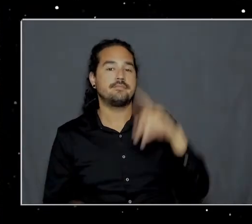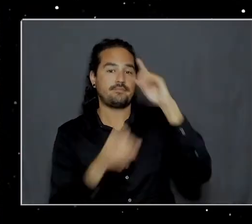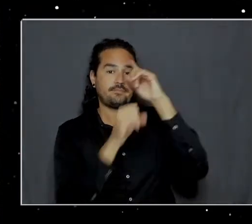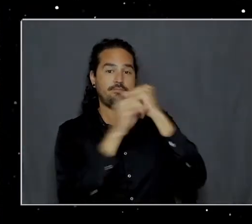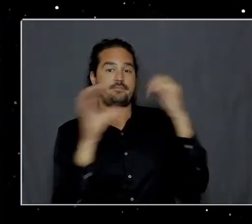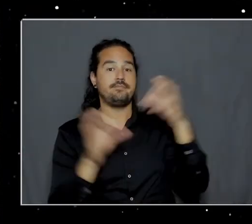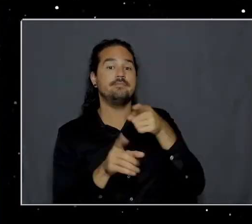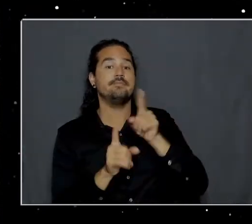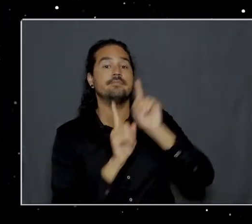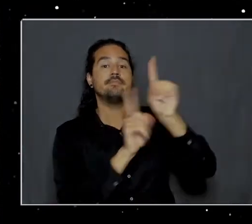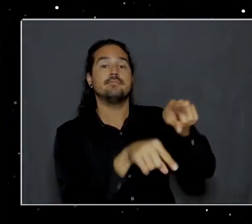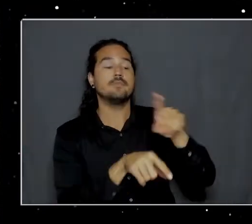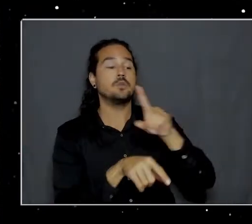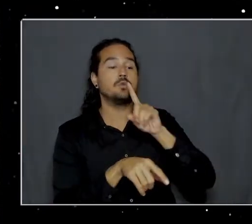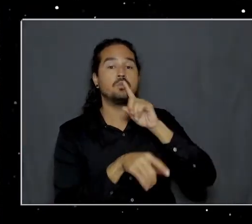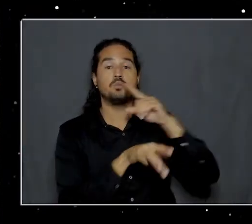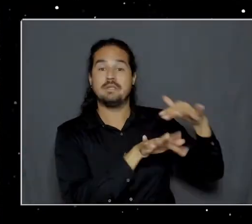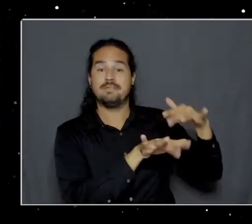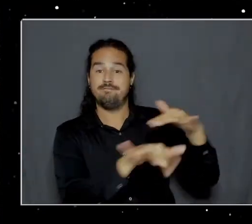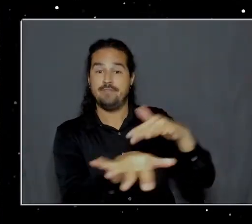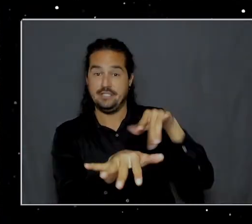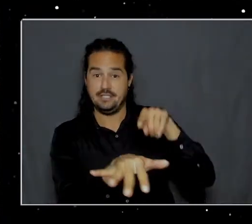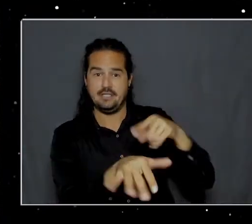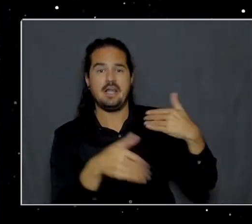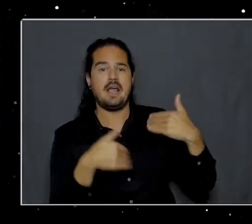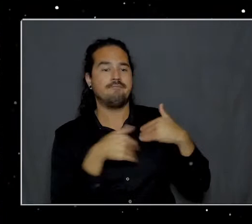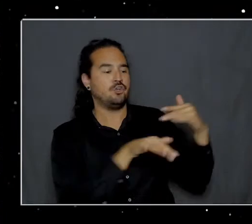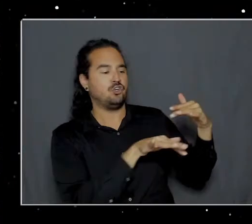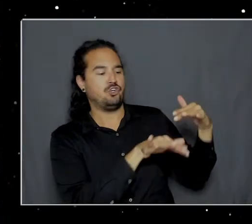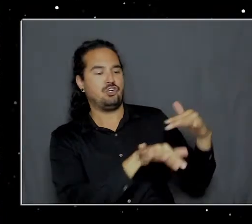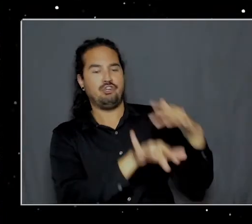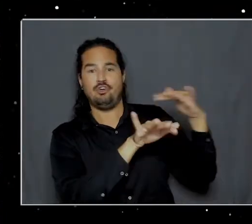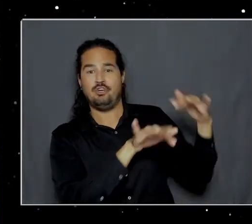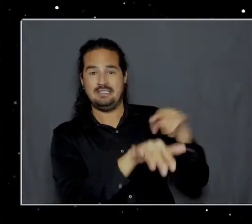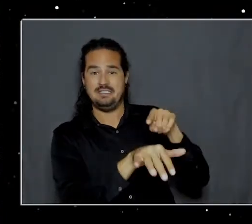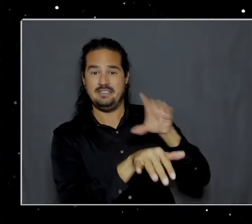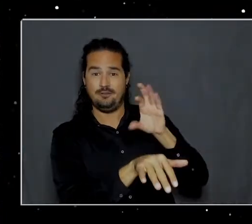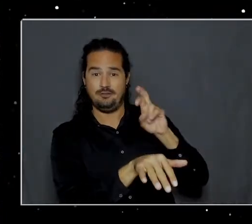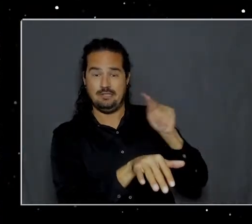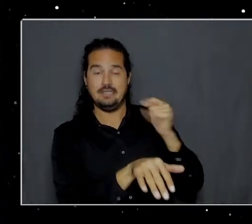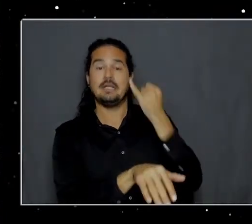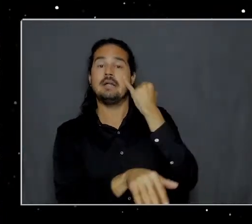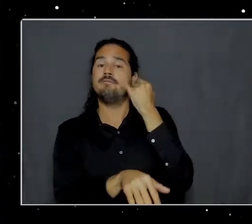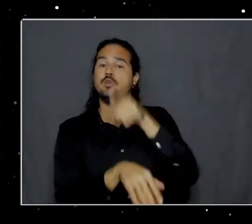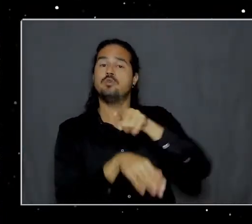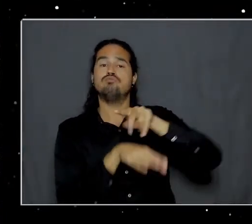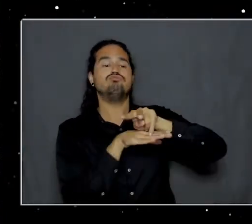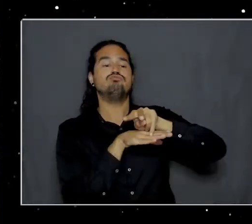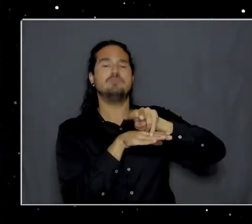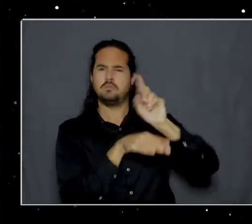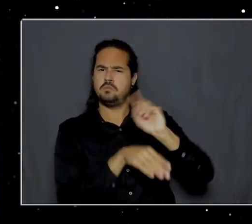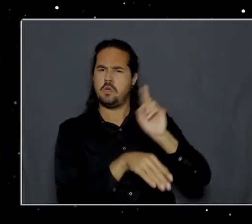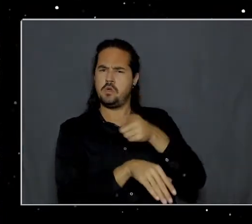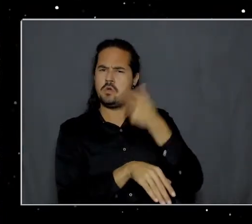IS, LET'S SAY YOU'RE IN A RIVER, AND THE RIVER HAS A CURRENT TO IT, AND YOU'RE JUST RELAXING THE RIVER.